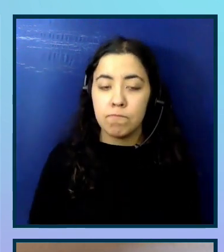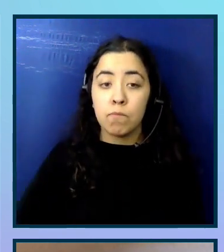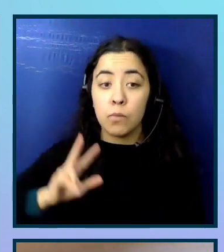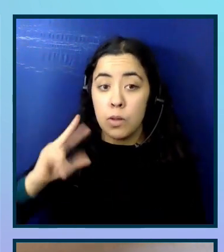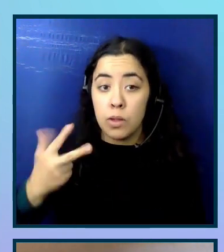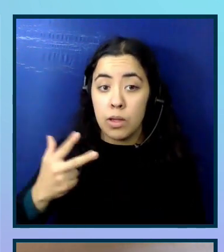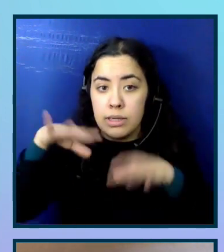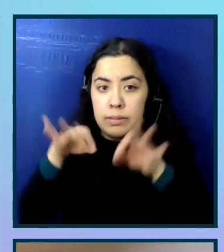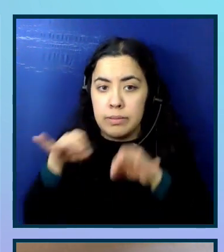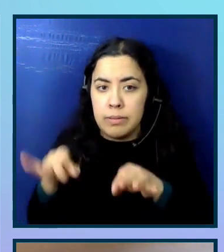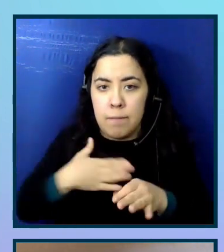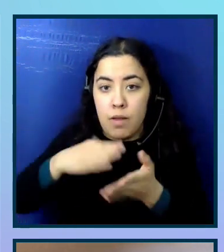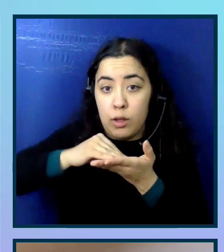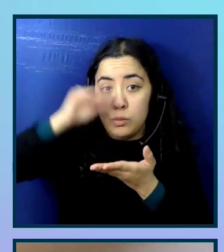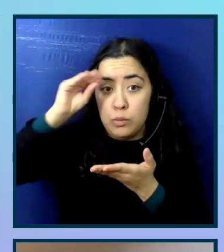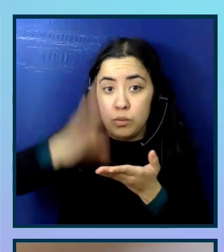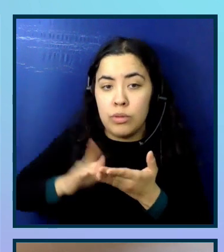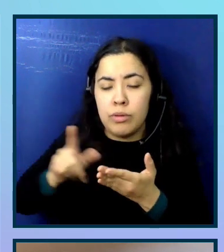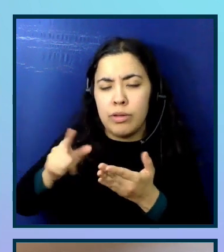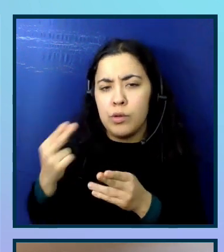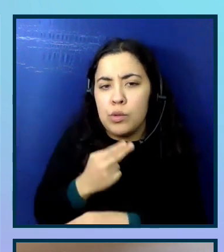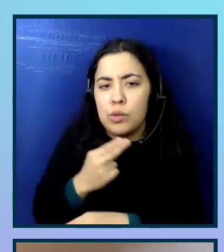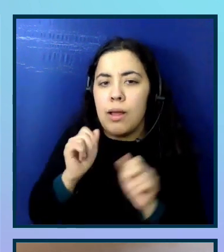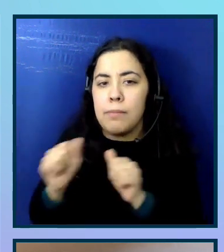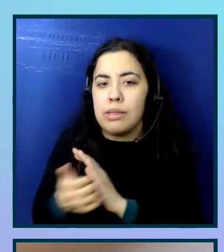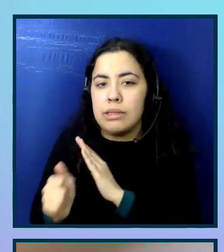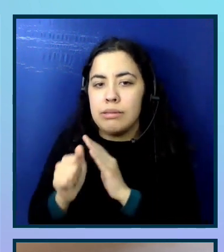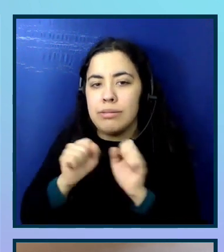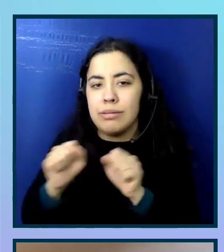are using Abilities Design for their projects.